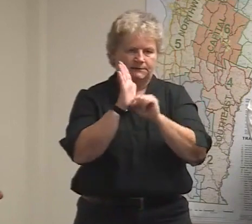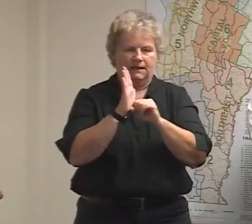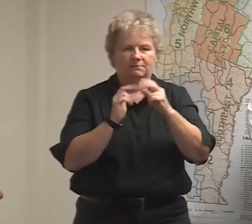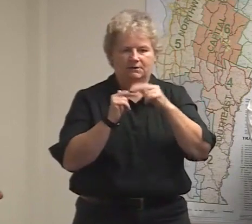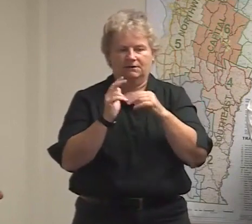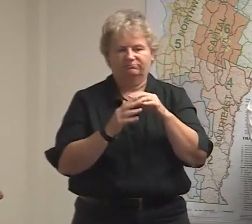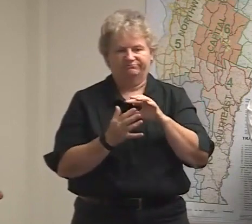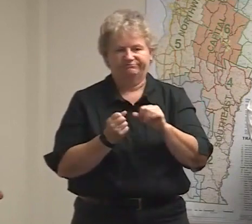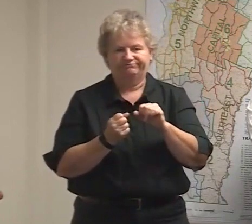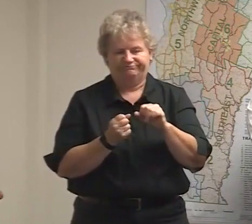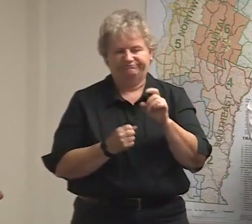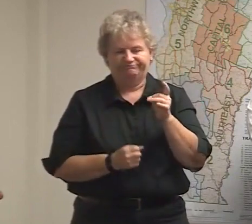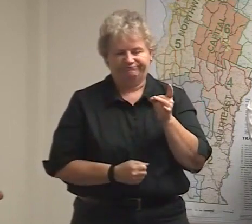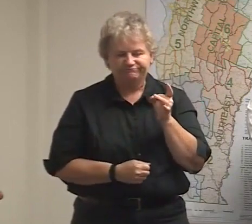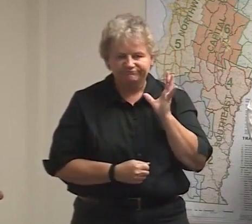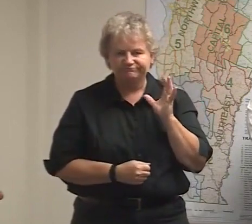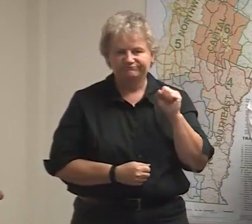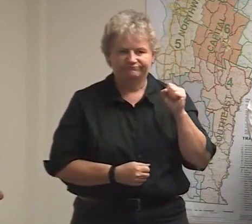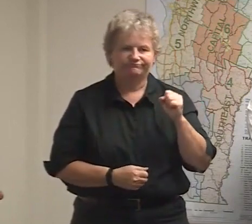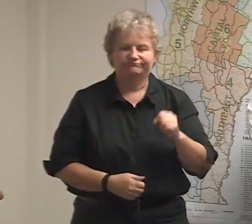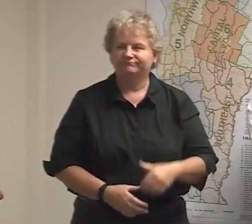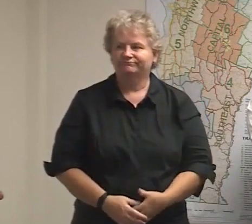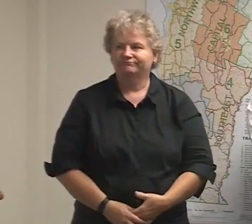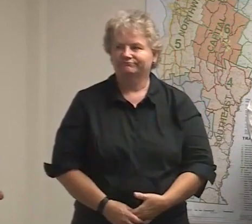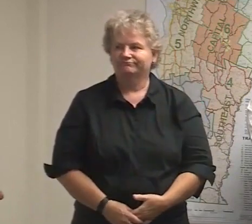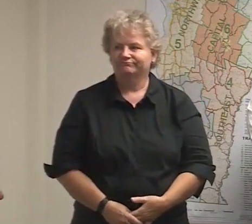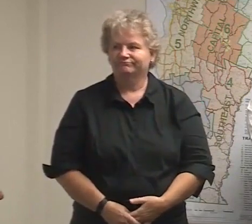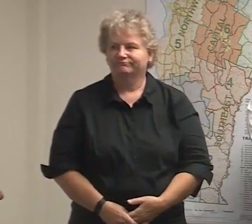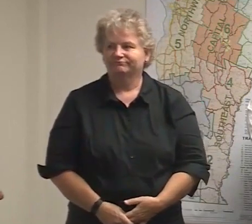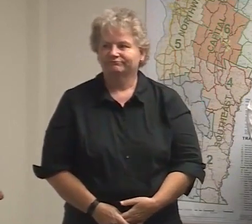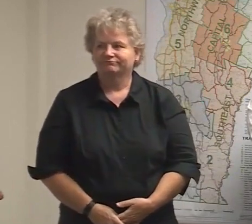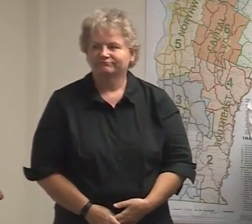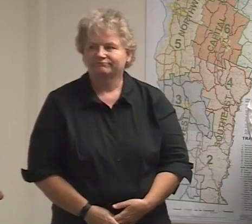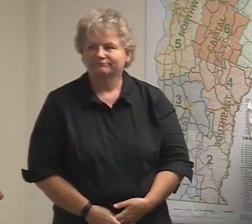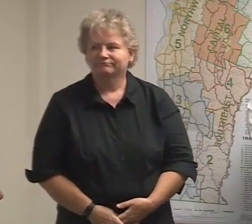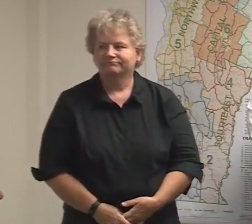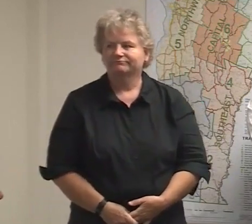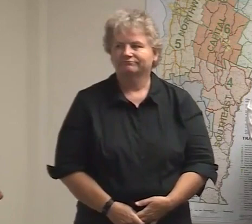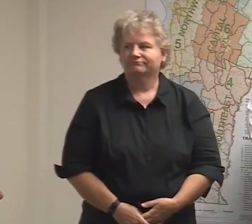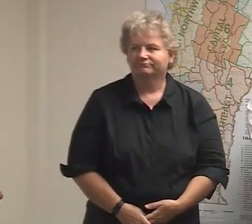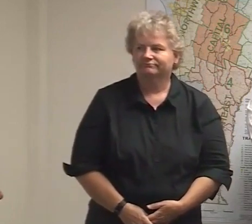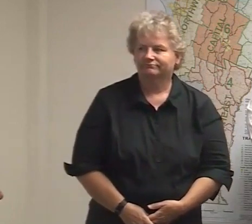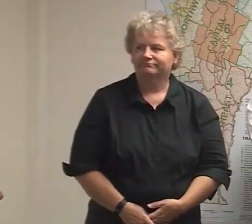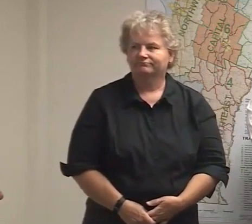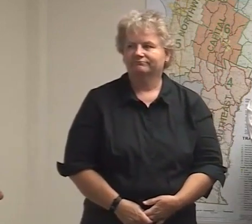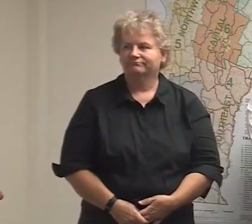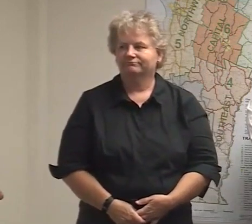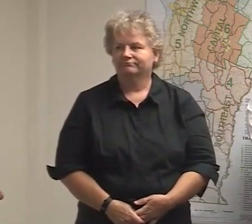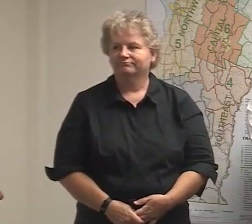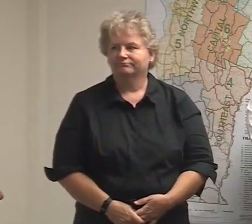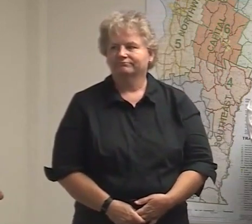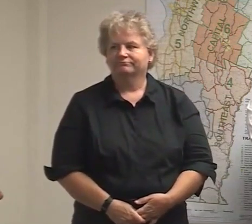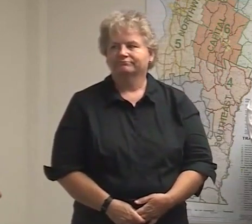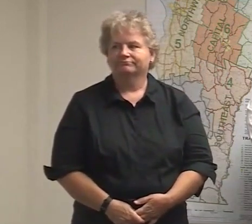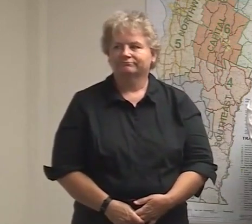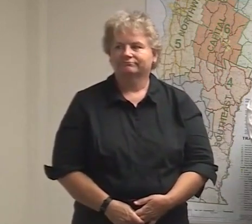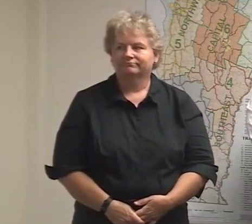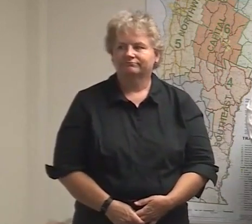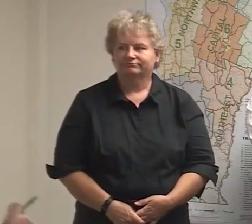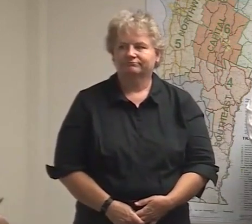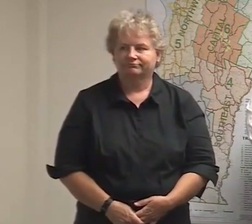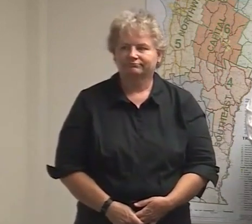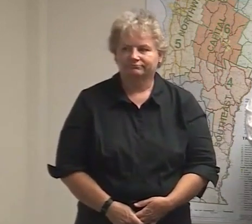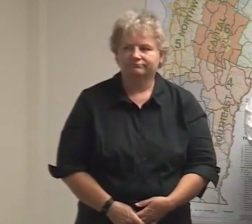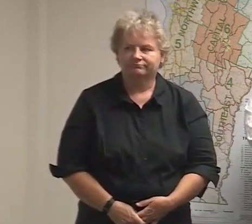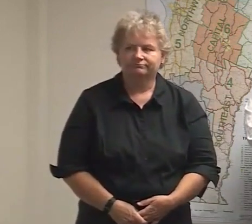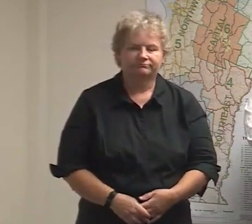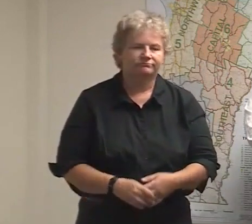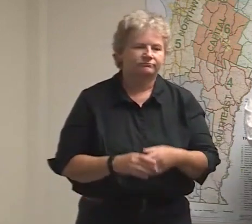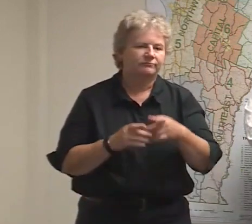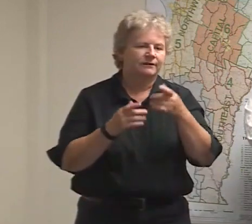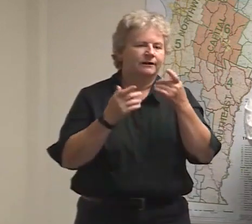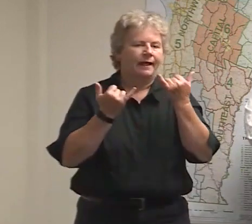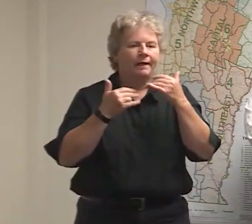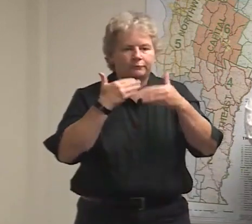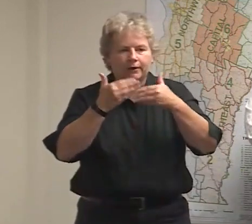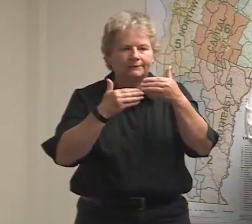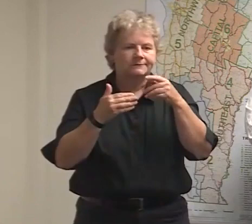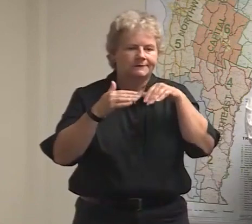WE’RE HOPING THAT THE LESSER IMPACTED BUILDINGS CAN BE DRIED OUT AND INSPECTED AND COME BACK ONLINE WITHIN THE NEXT WEEKS.